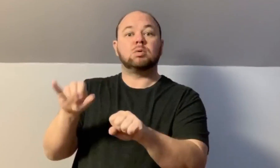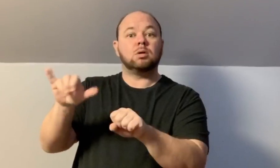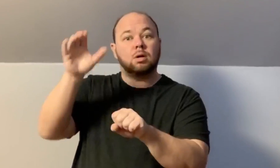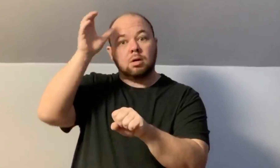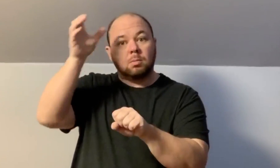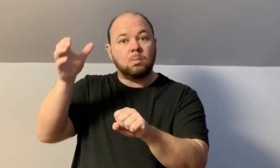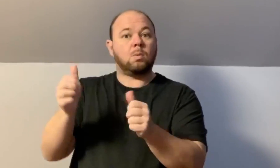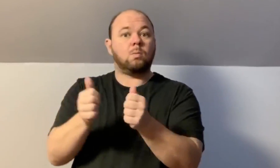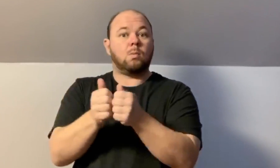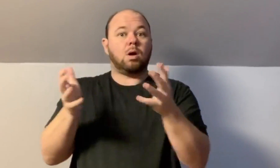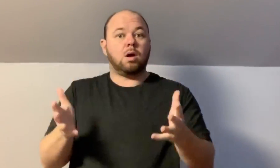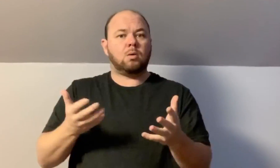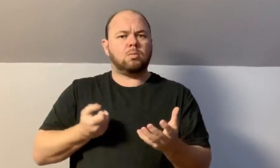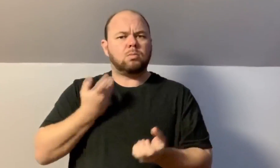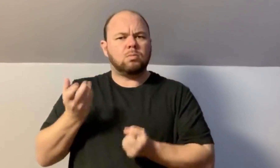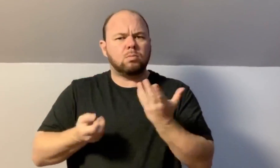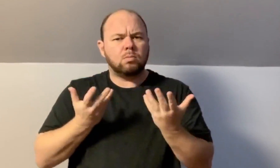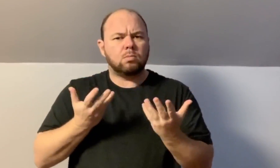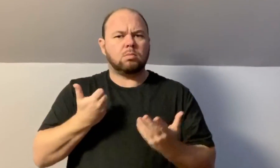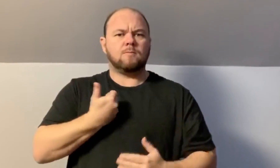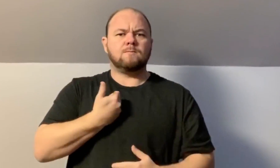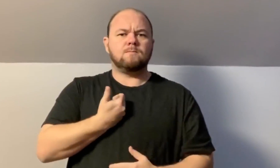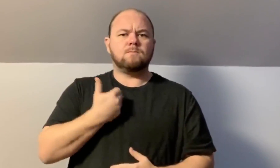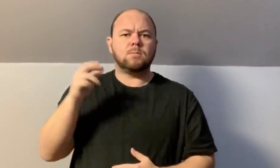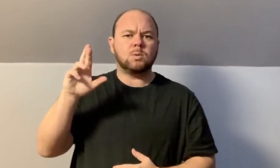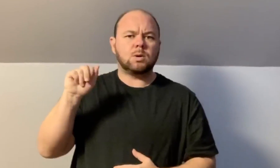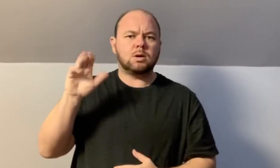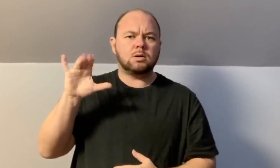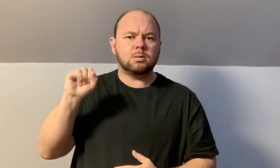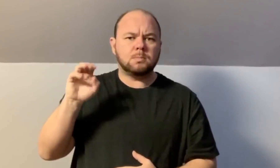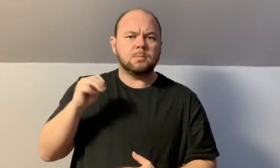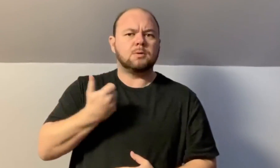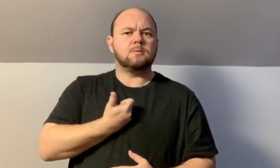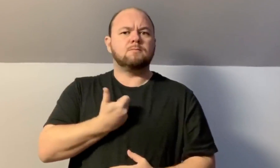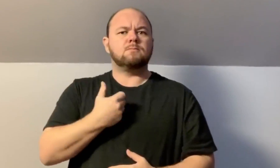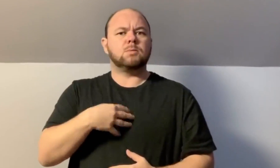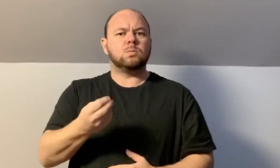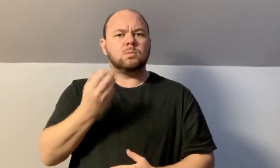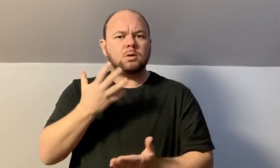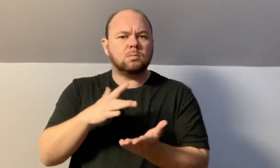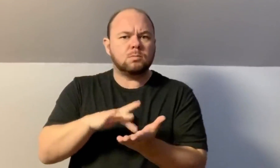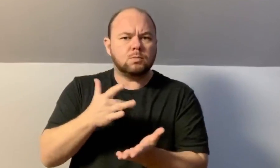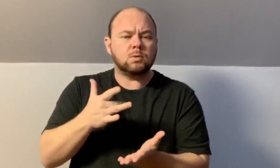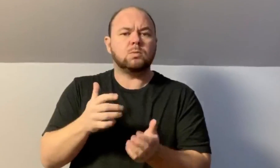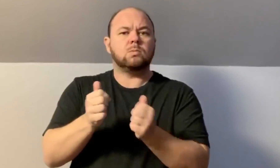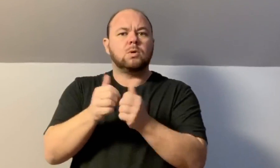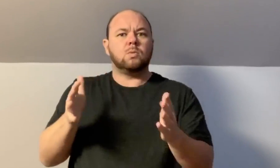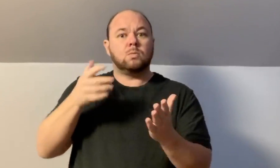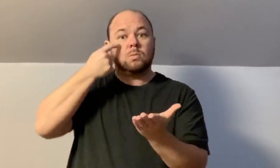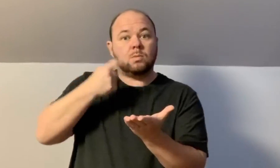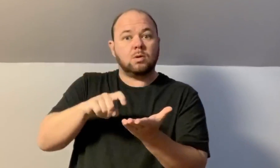that concept without unpacking their racism and White privileges, and without acknowledging its origins